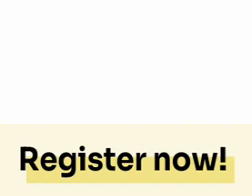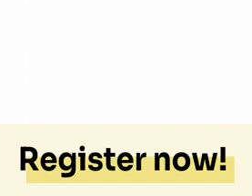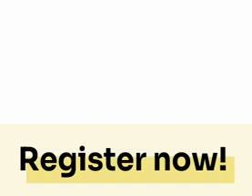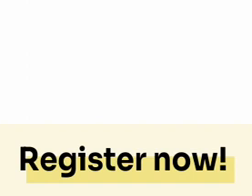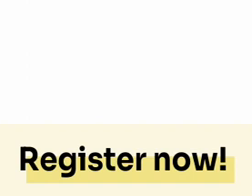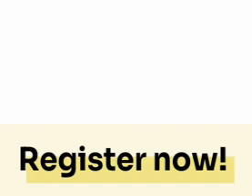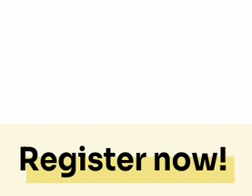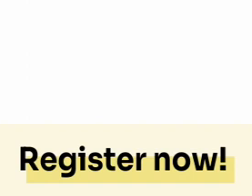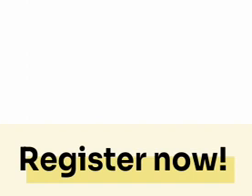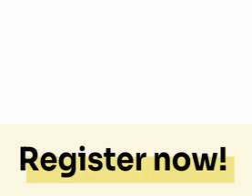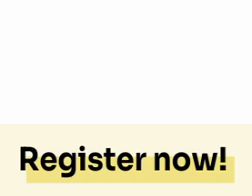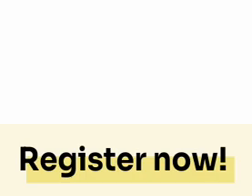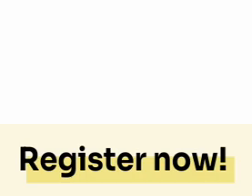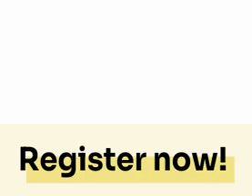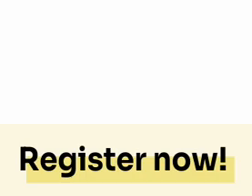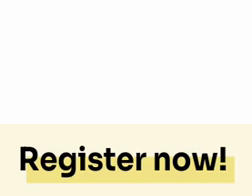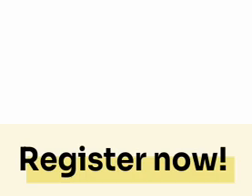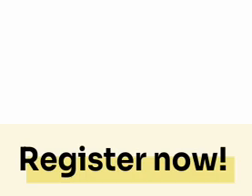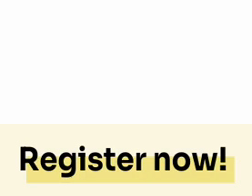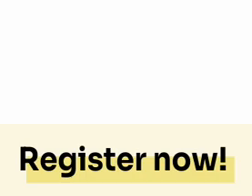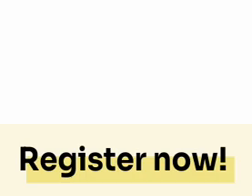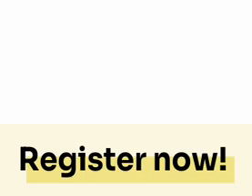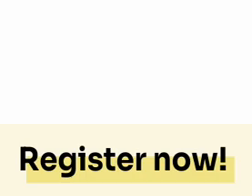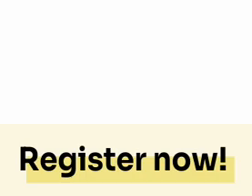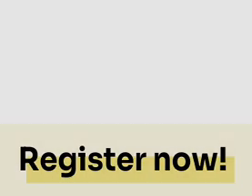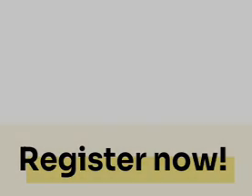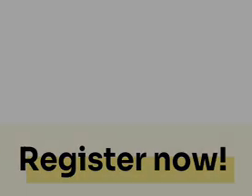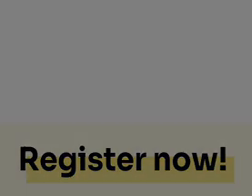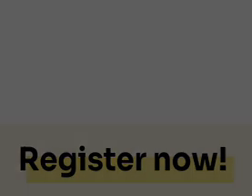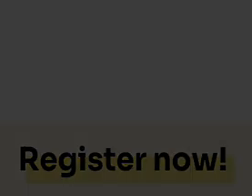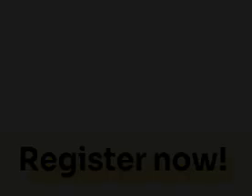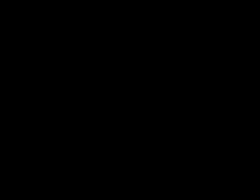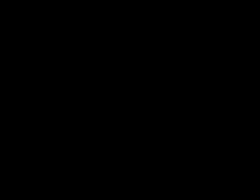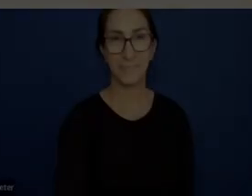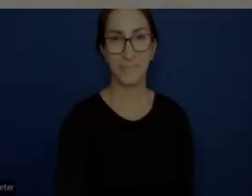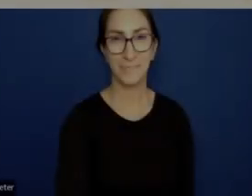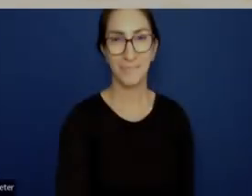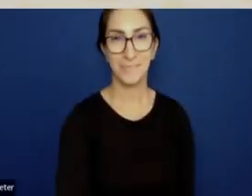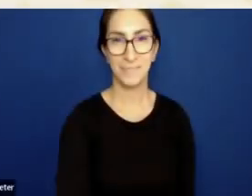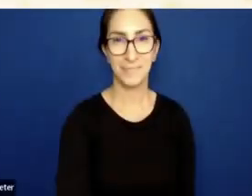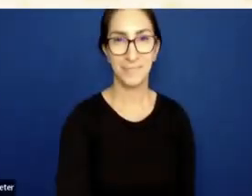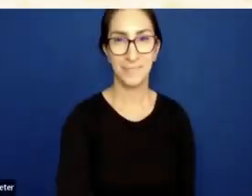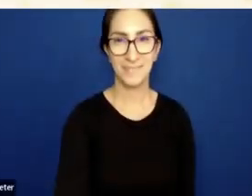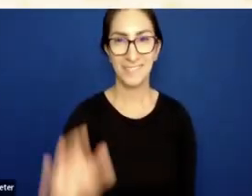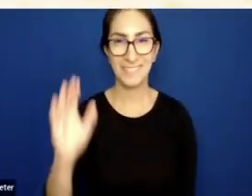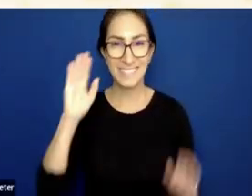This presentation was recorded September 27th, 2023. Hey, everyone.